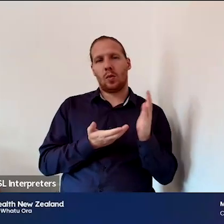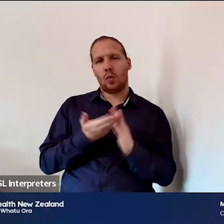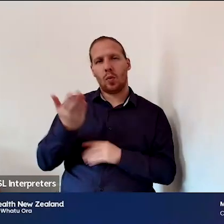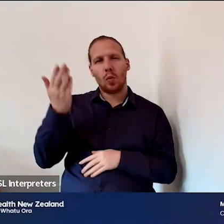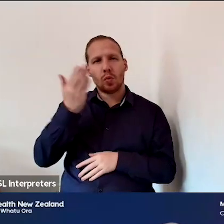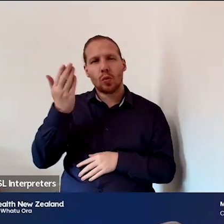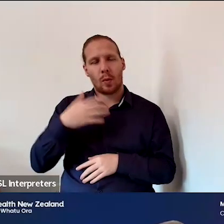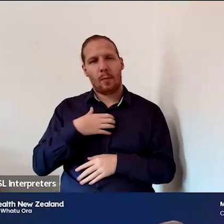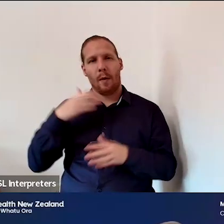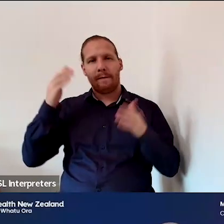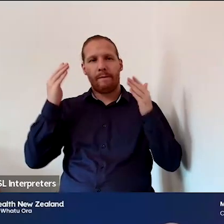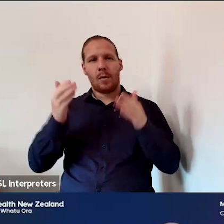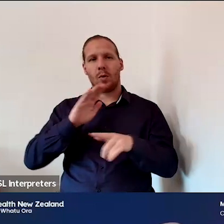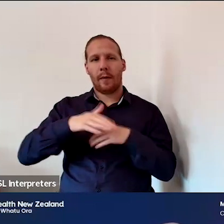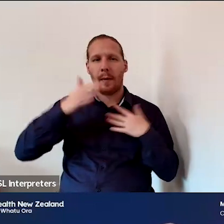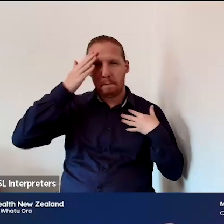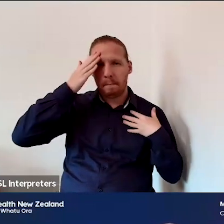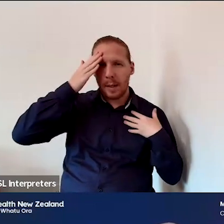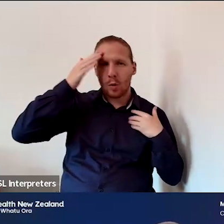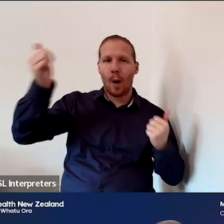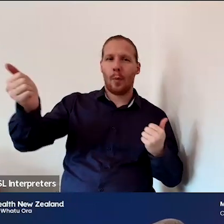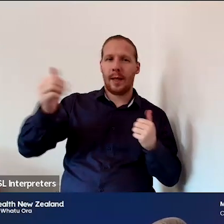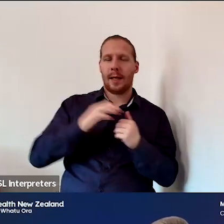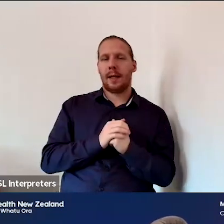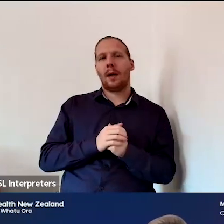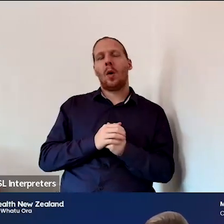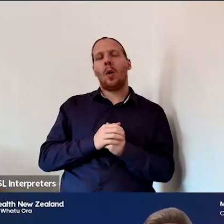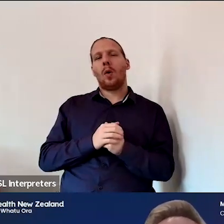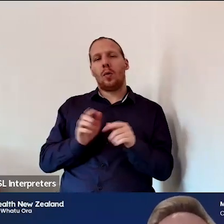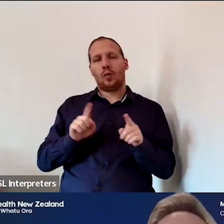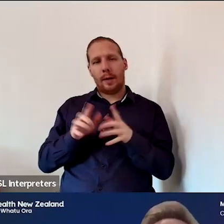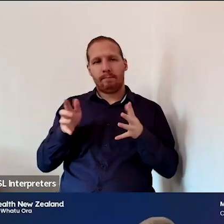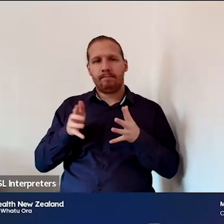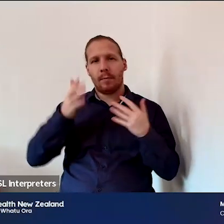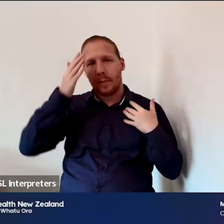focused on mental wellbeing and promoting with wellbeing in school environments.